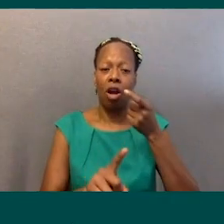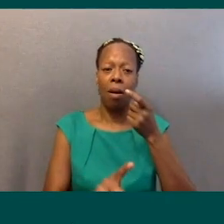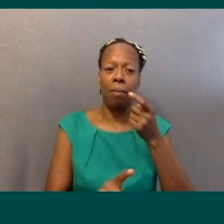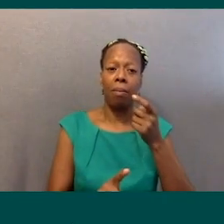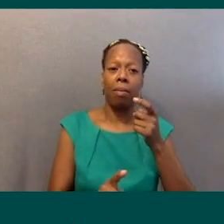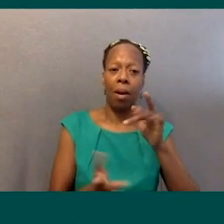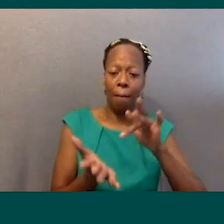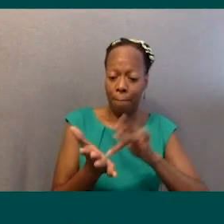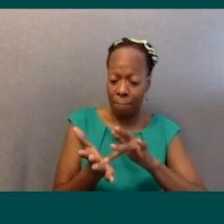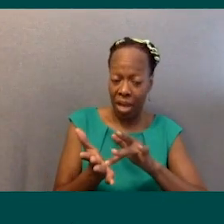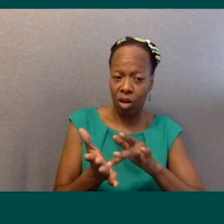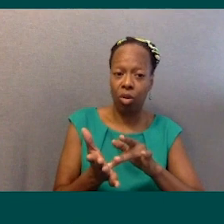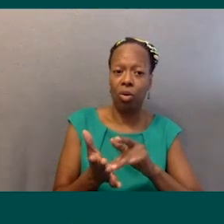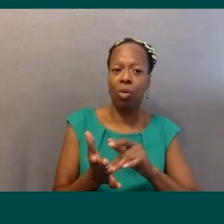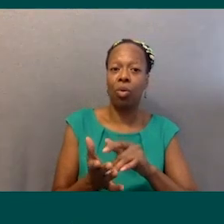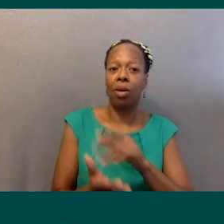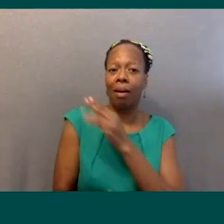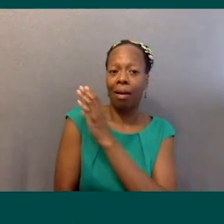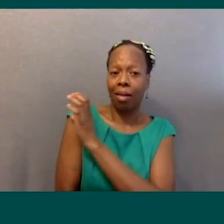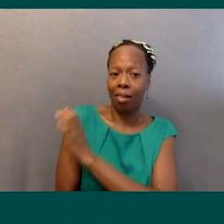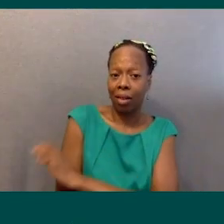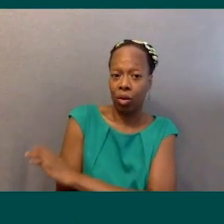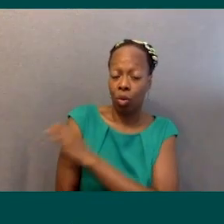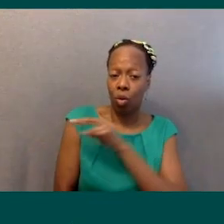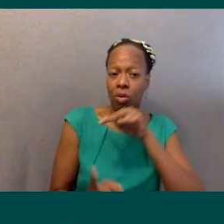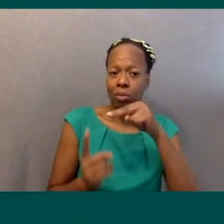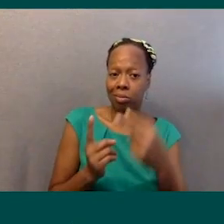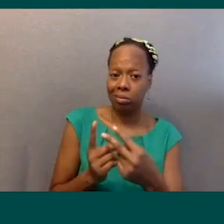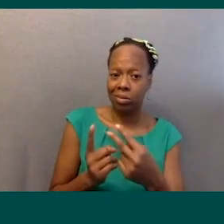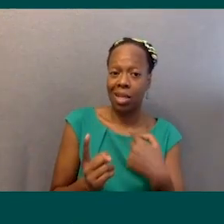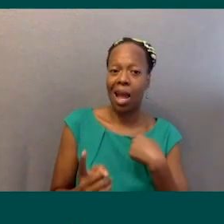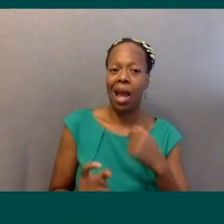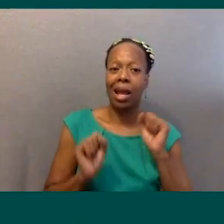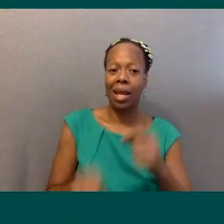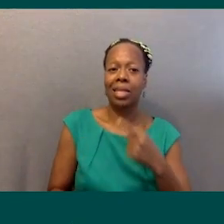Yeah, no, and I think, this is sort of an interesting step.